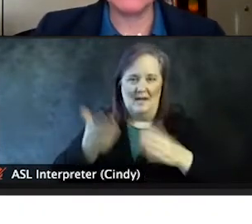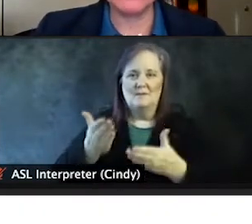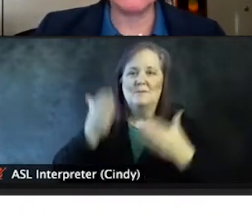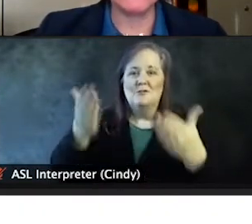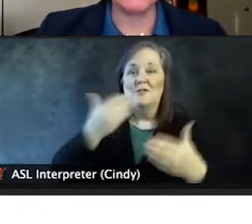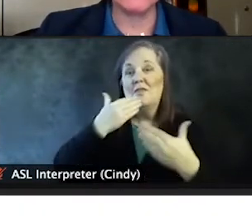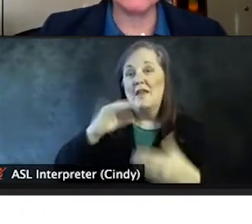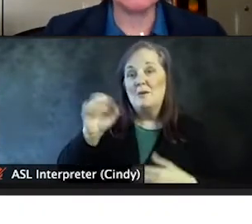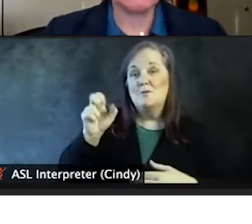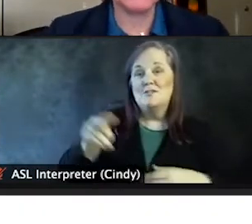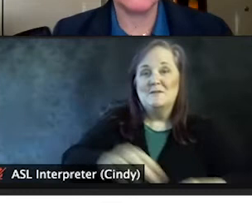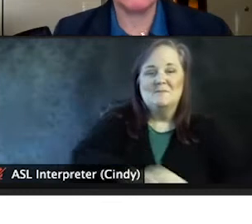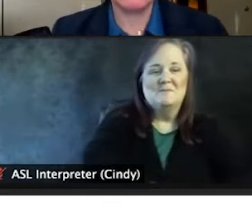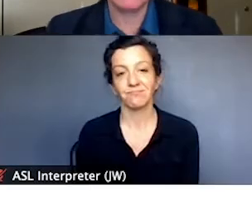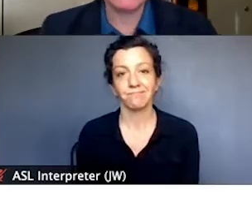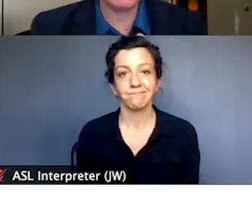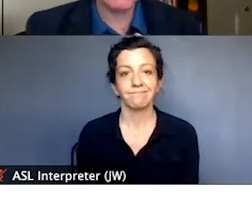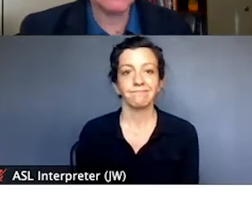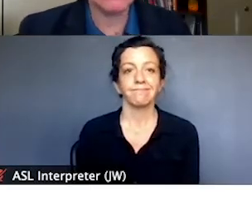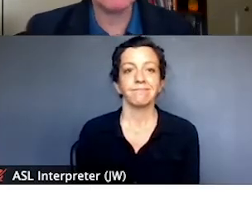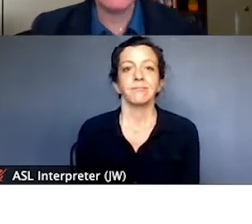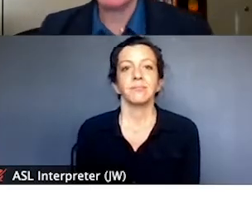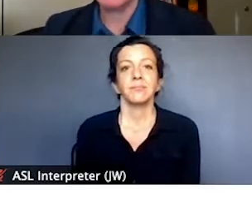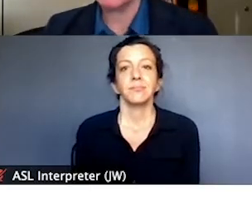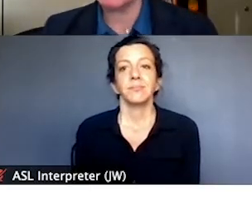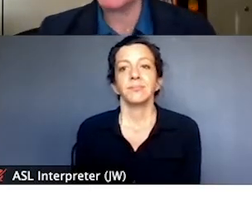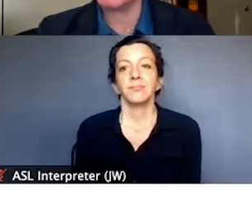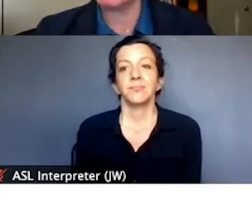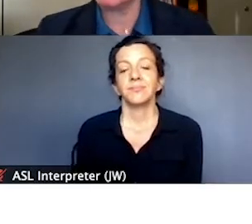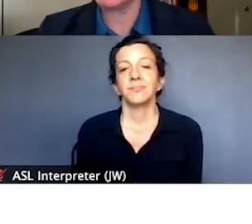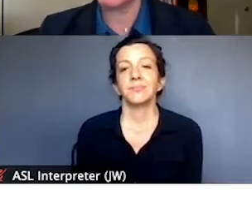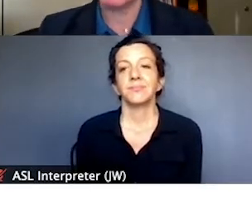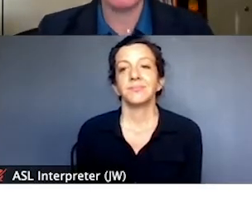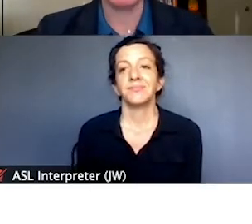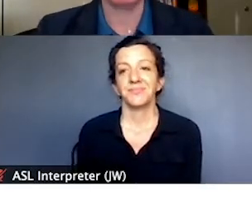The next measure is Proposition 15. And Brian Eular will be presenting that one.